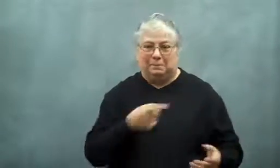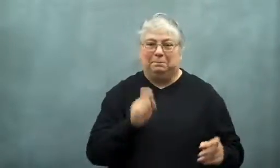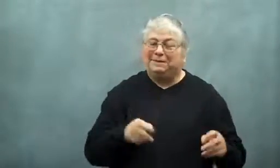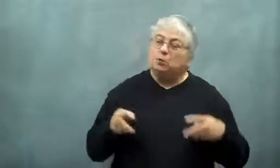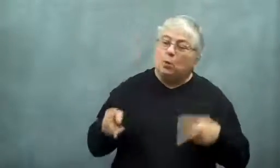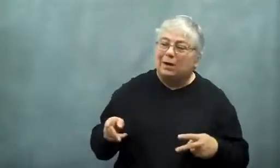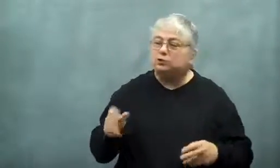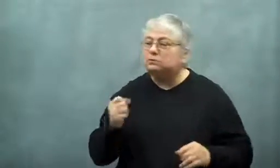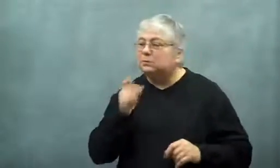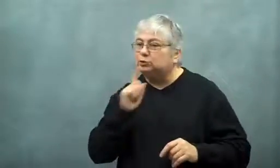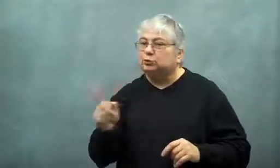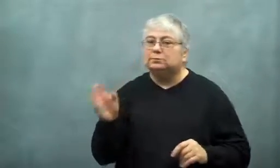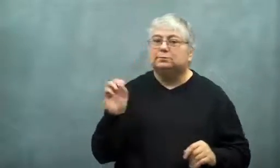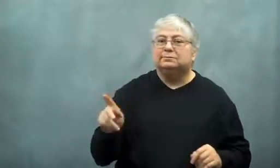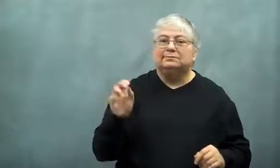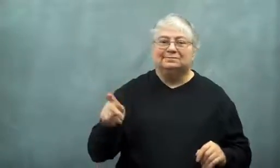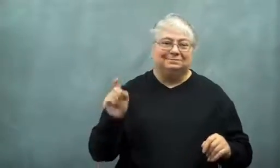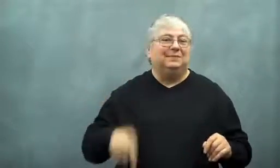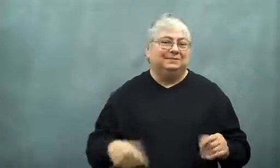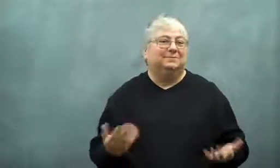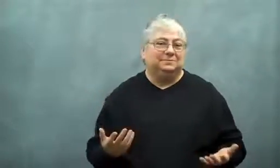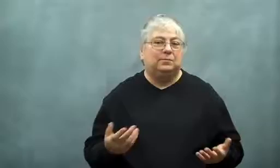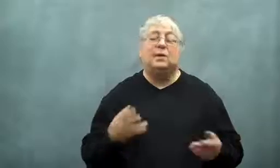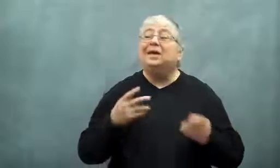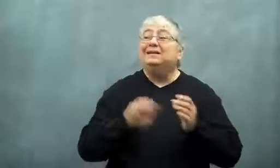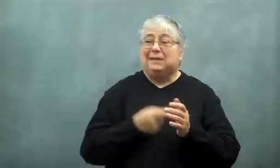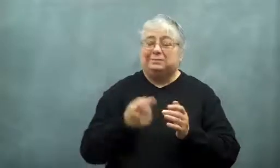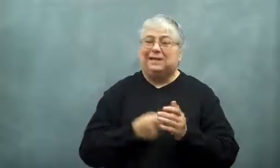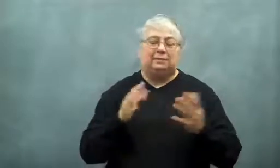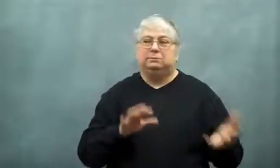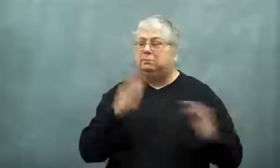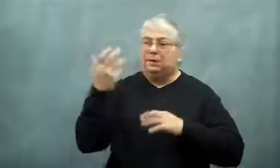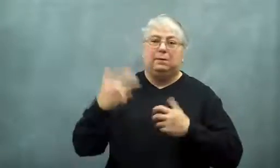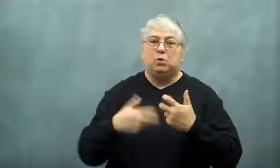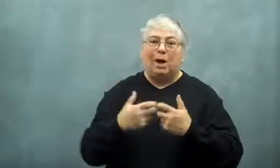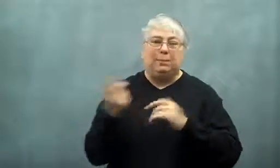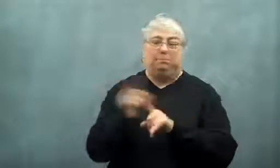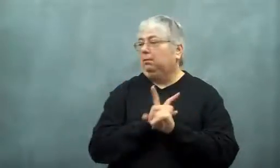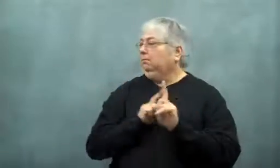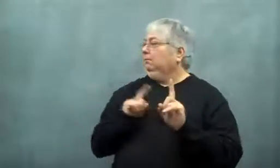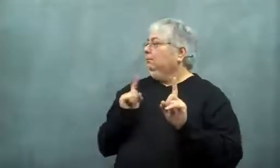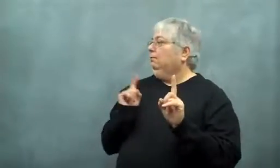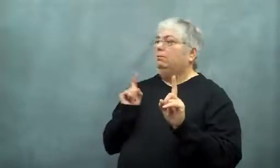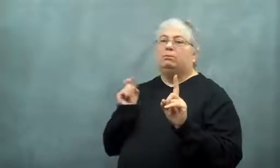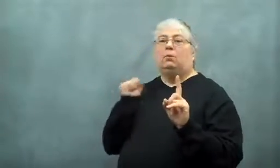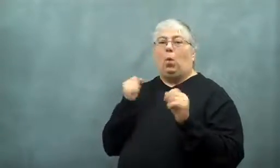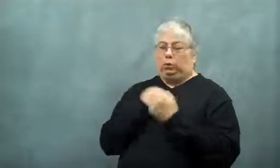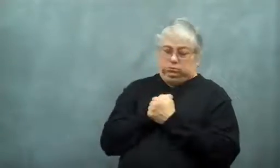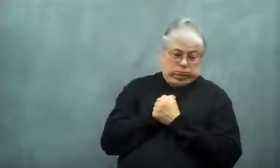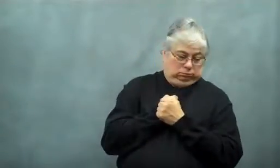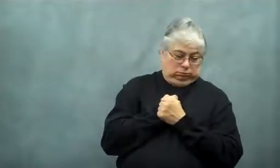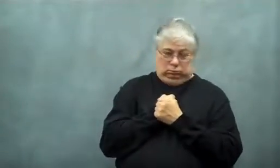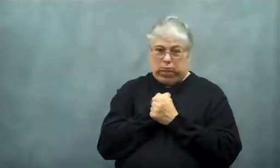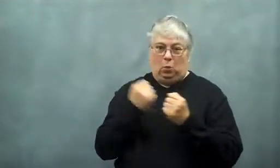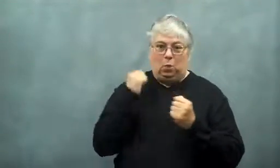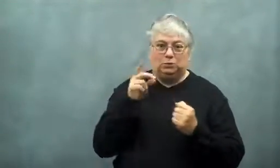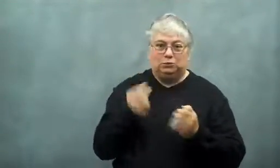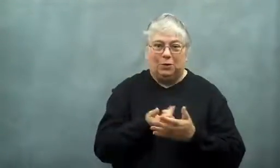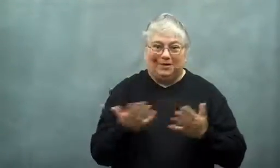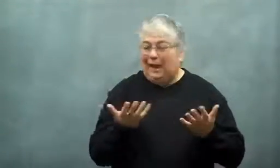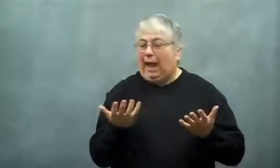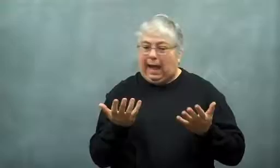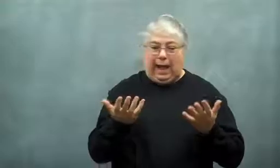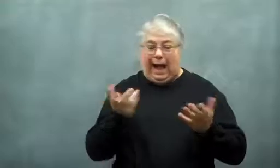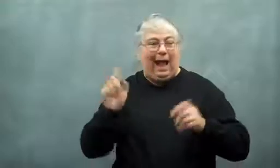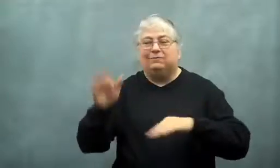He had to watch for that, and make sure he was ok.